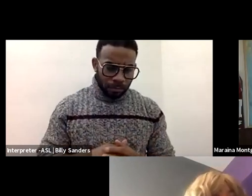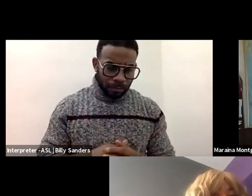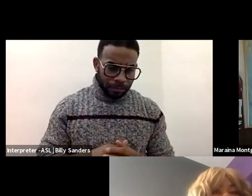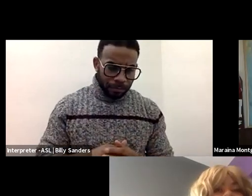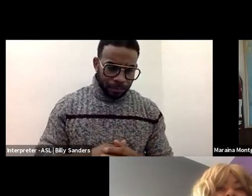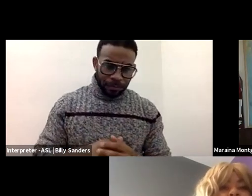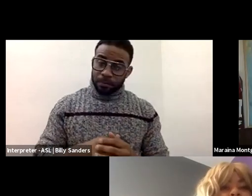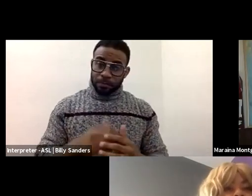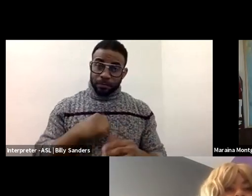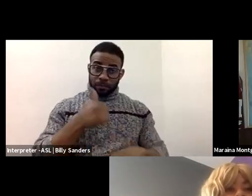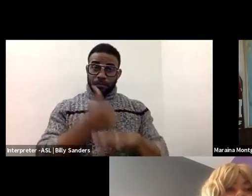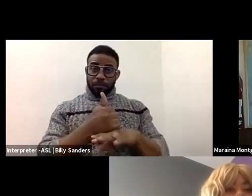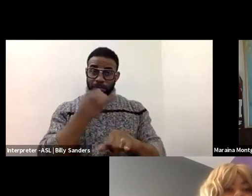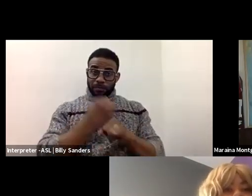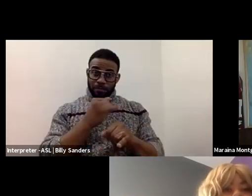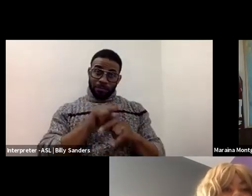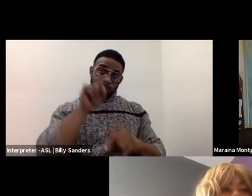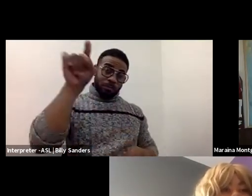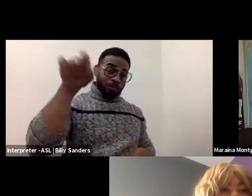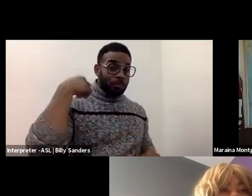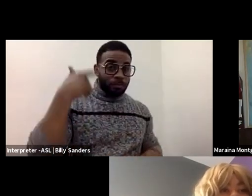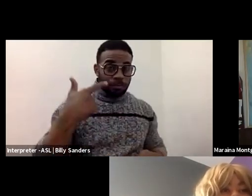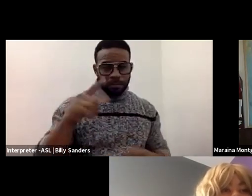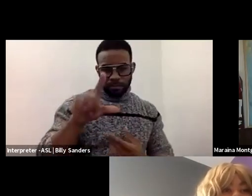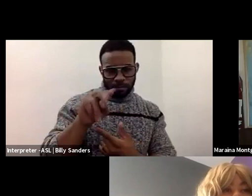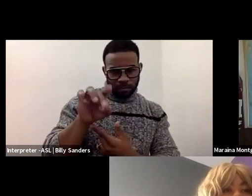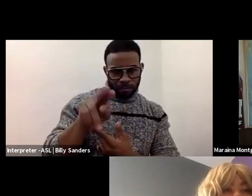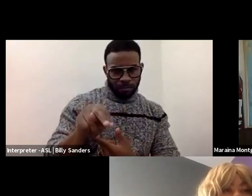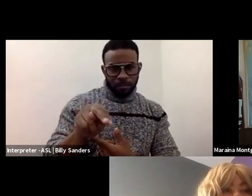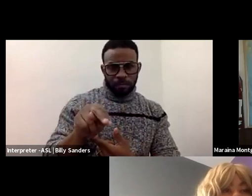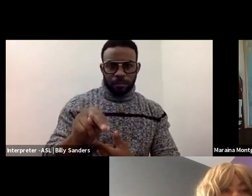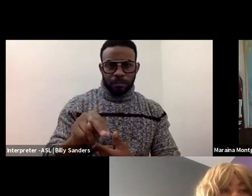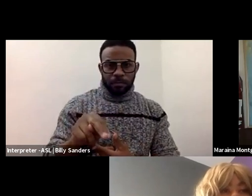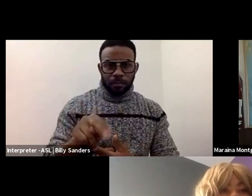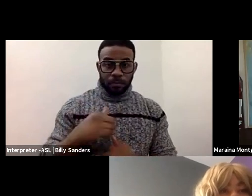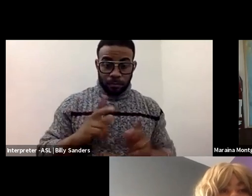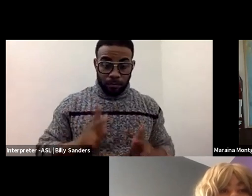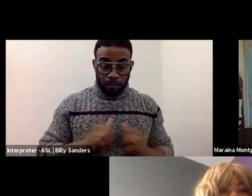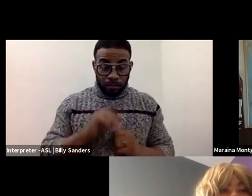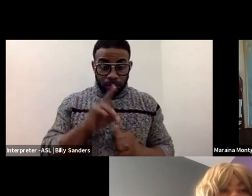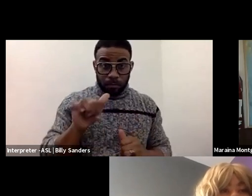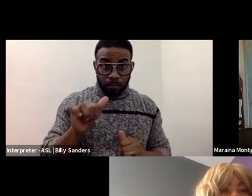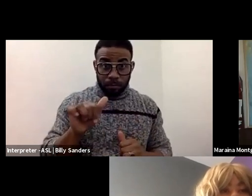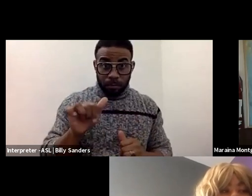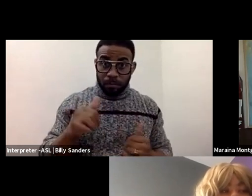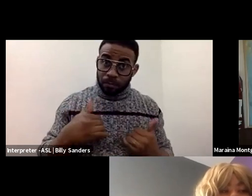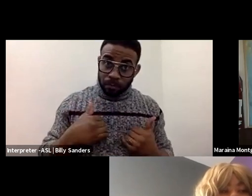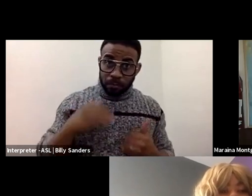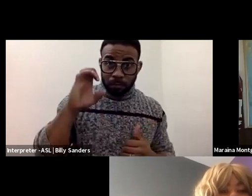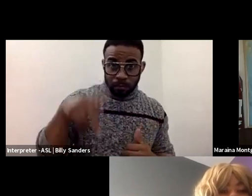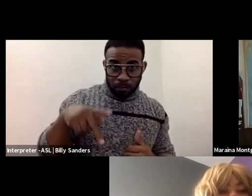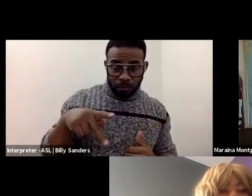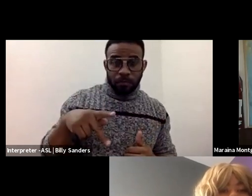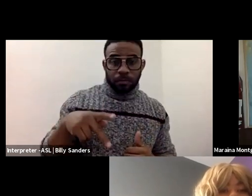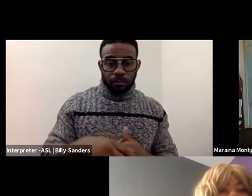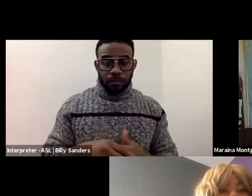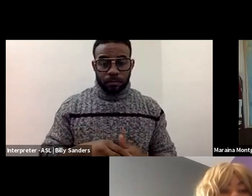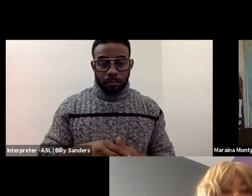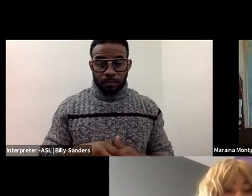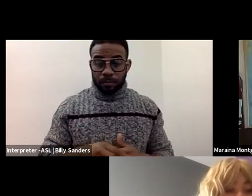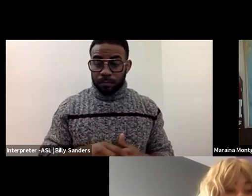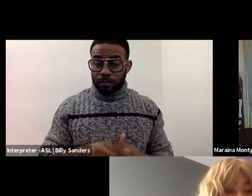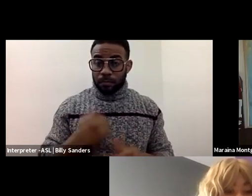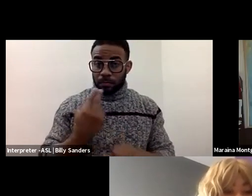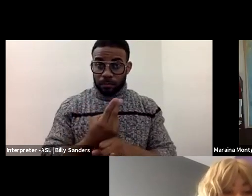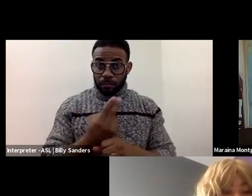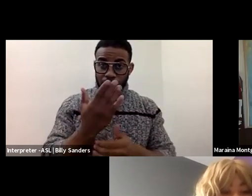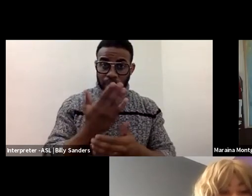campus in London and I am a person with disability. I have cerebral palsy and I use a manual wheelchair